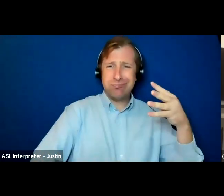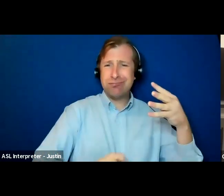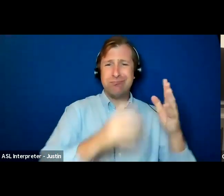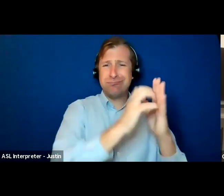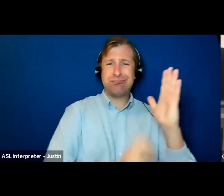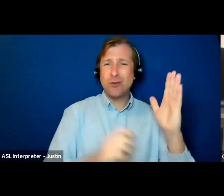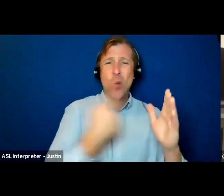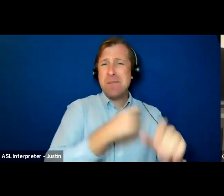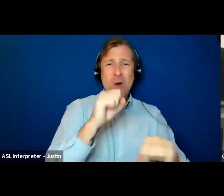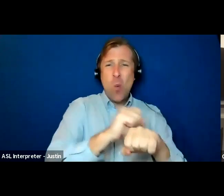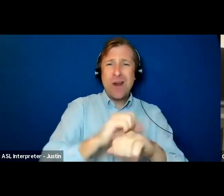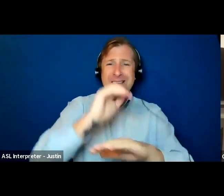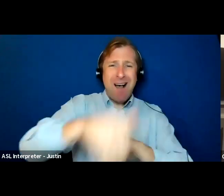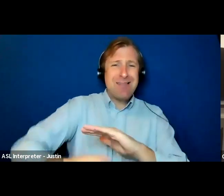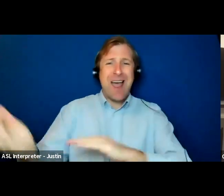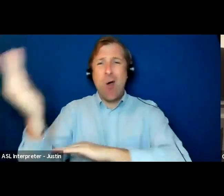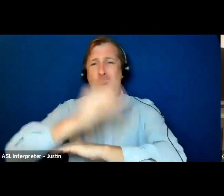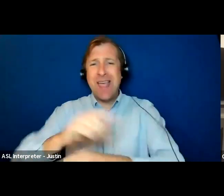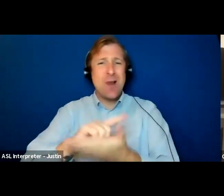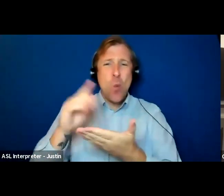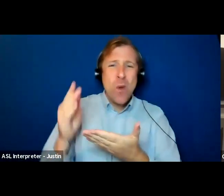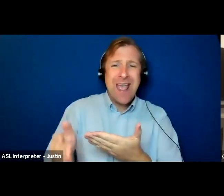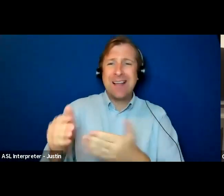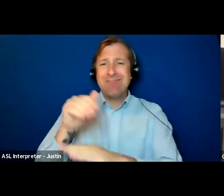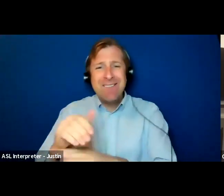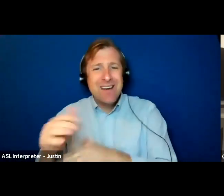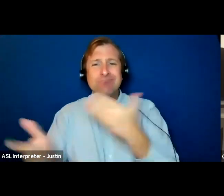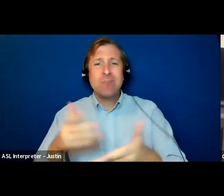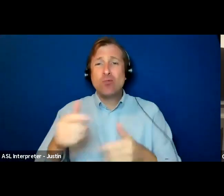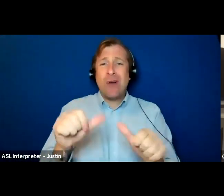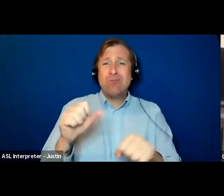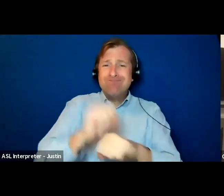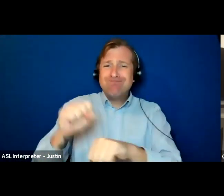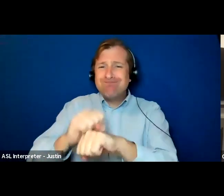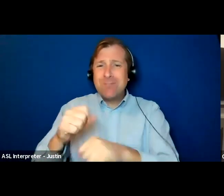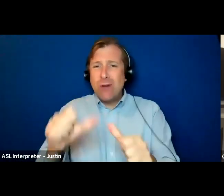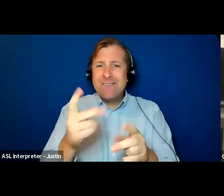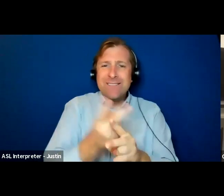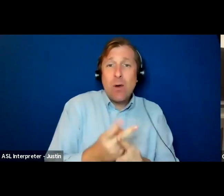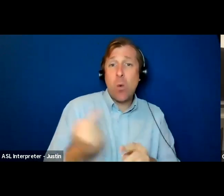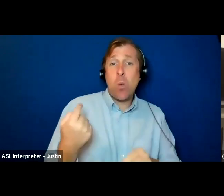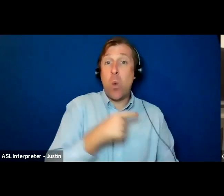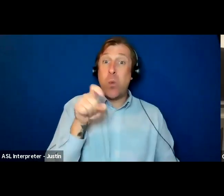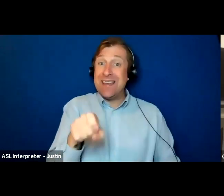night and day, throughout the weekends to make sure we can bring something that would be reflective of what we needed as we reenter work.